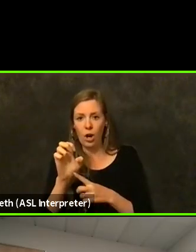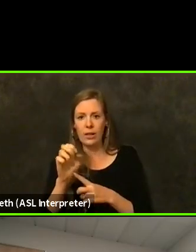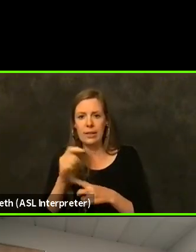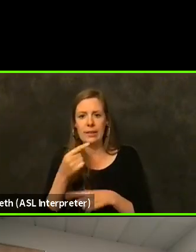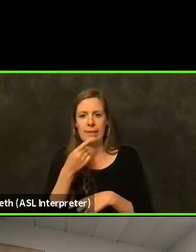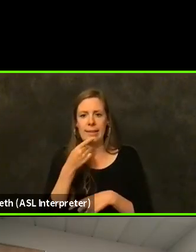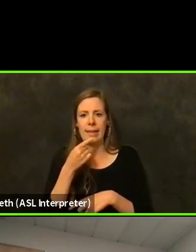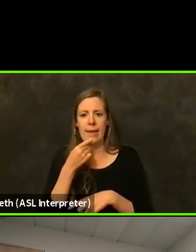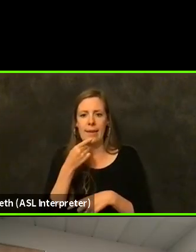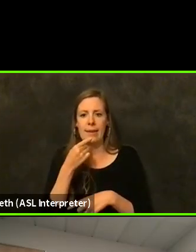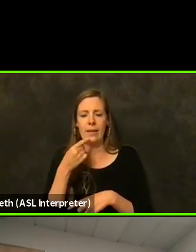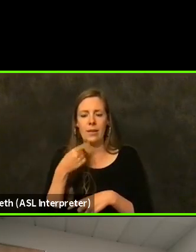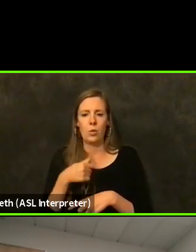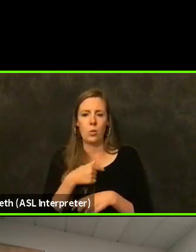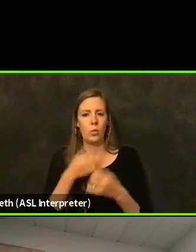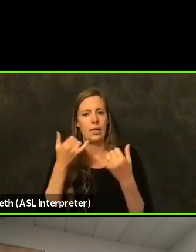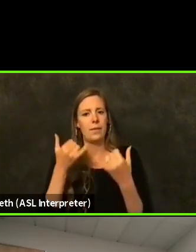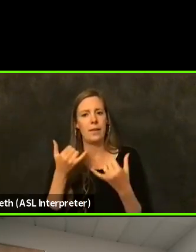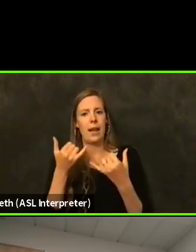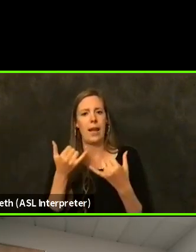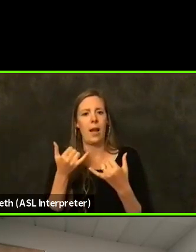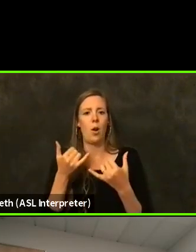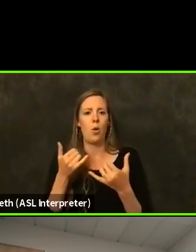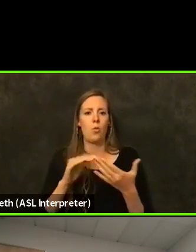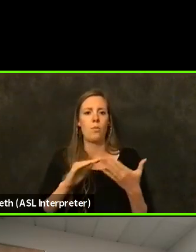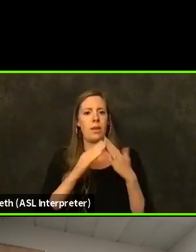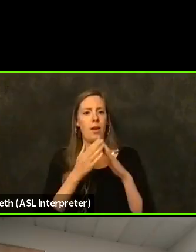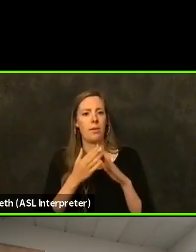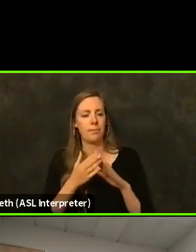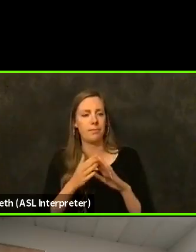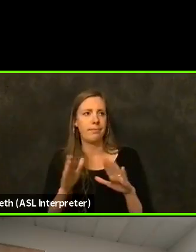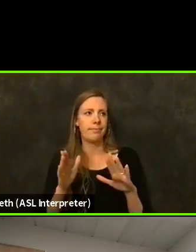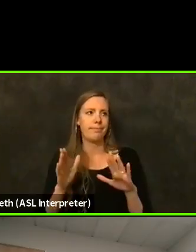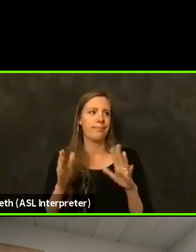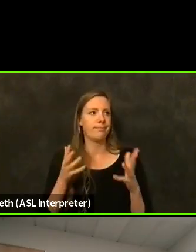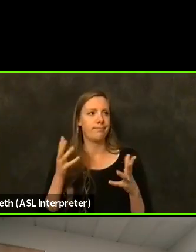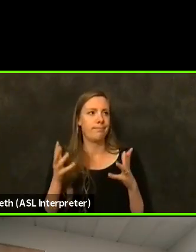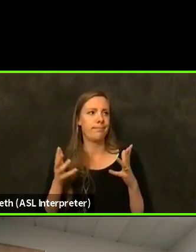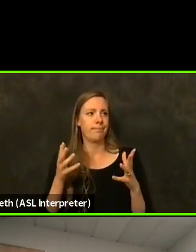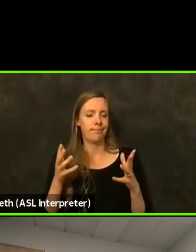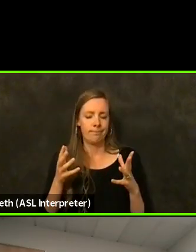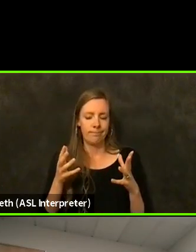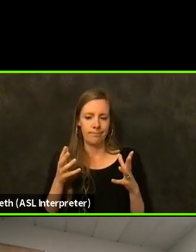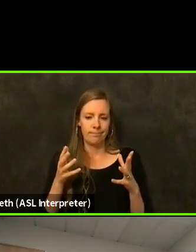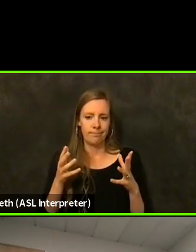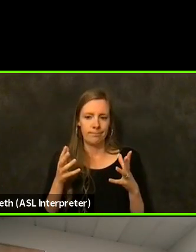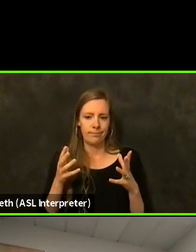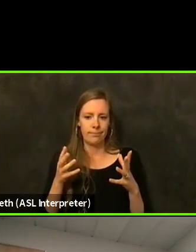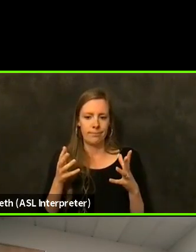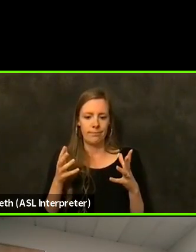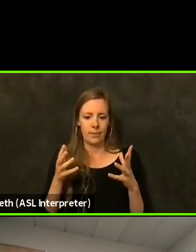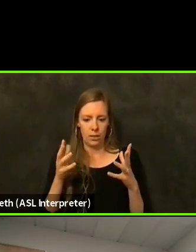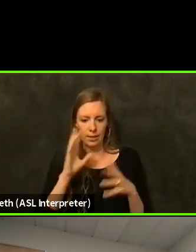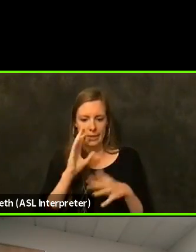we've now come coming into our own in terms of of of our distribution plan. We've got more.